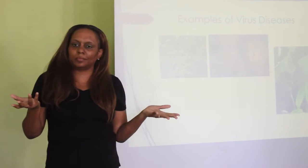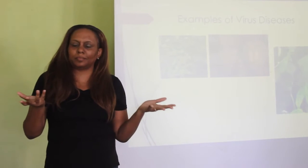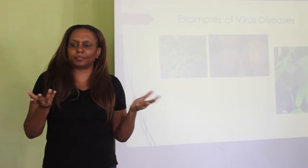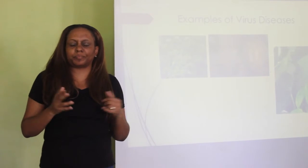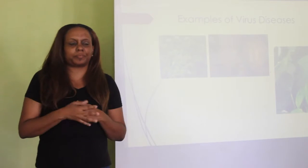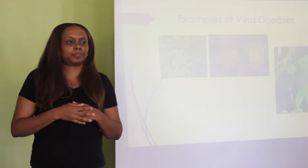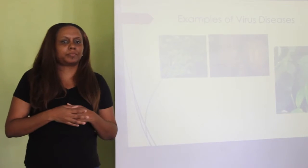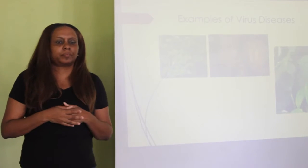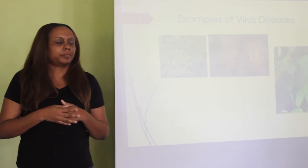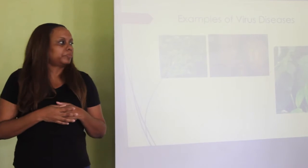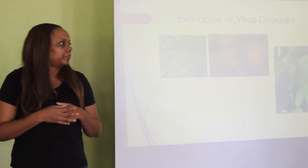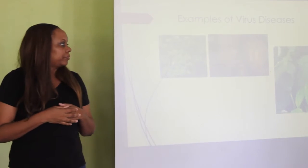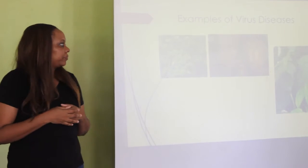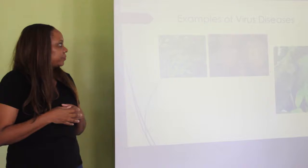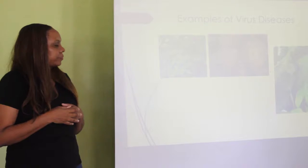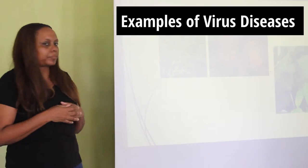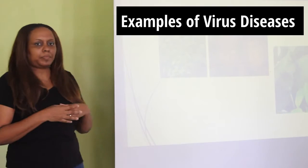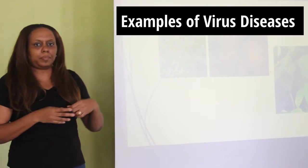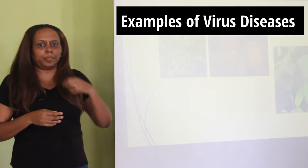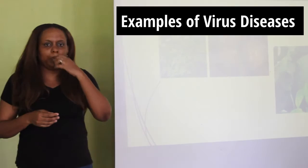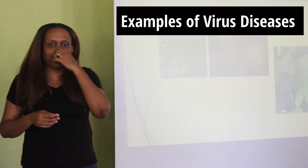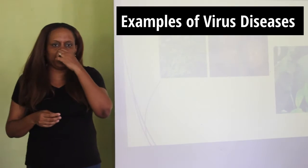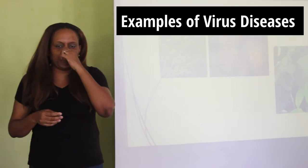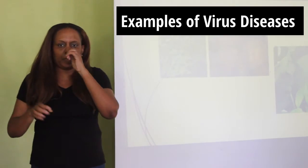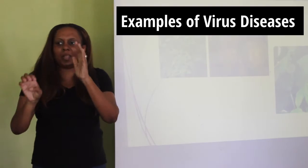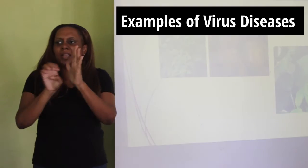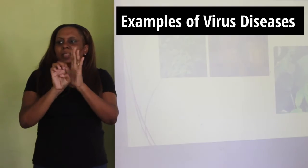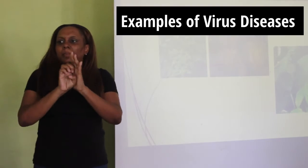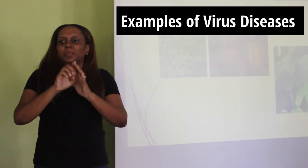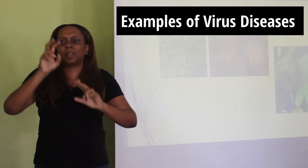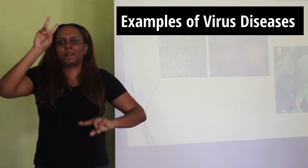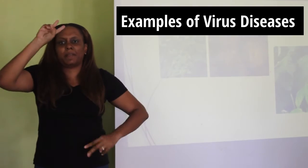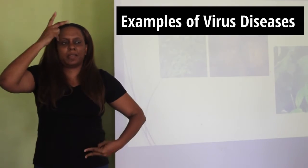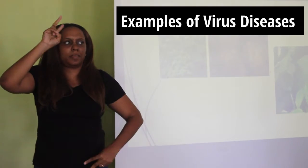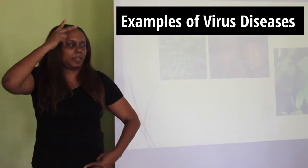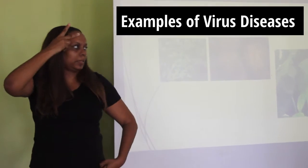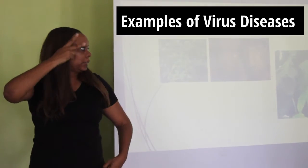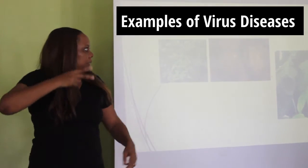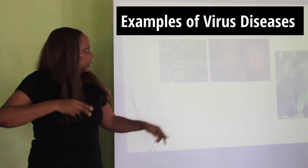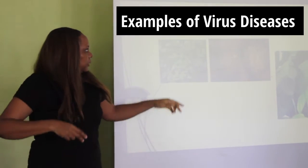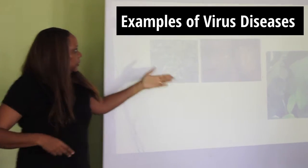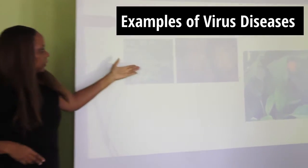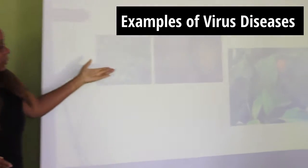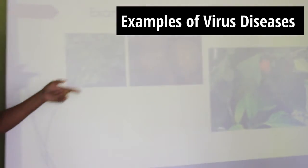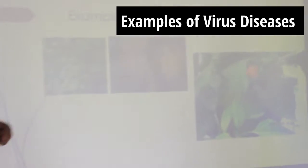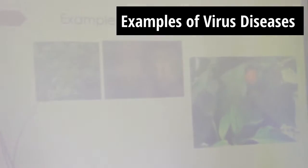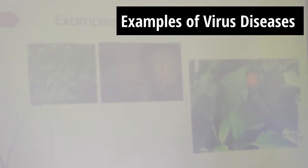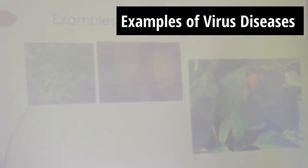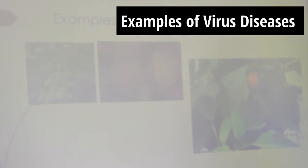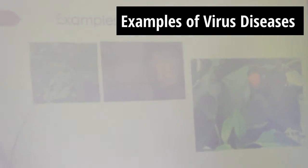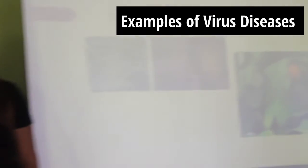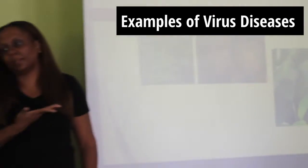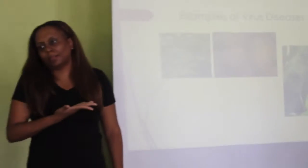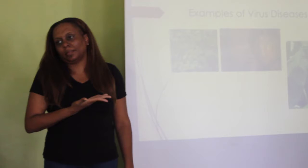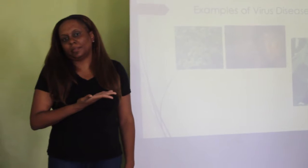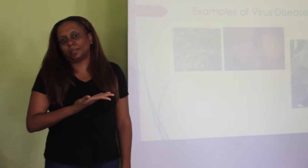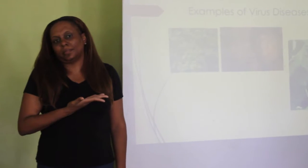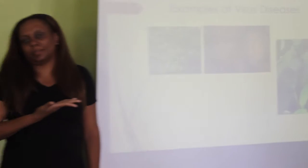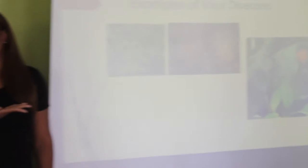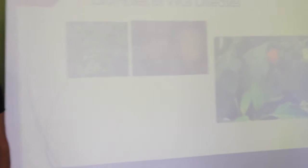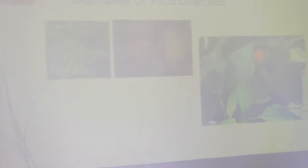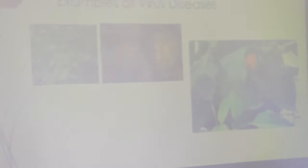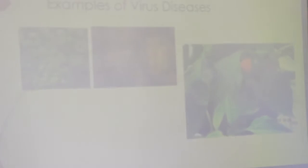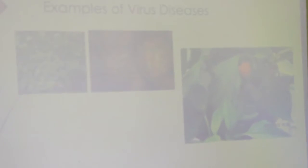of viruses you're not seeing it so well but uh all right right you go on the net and we